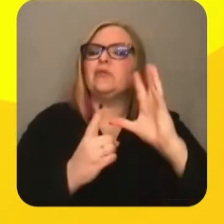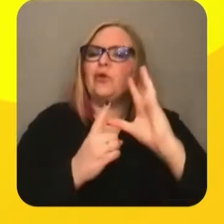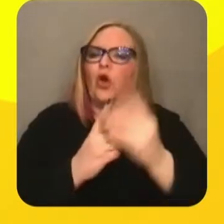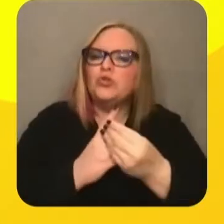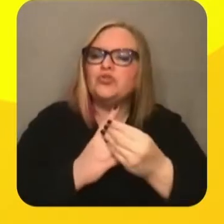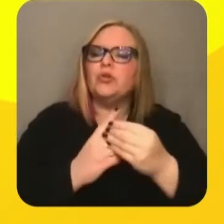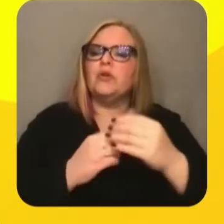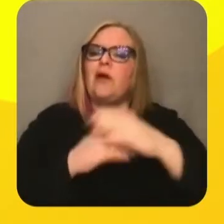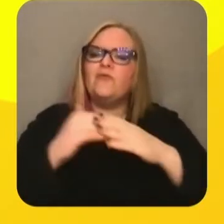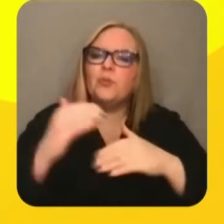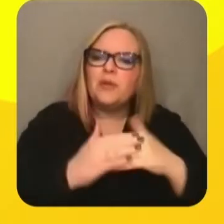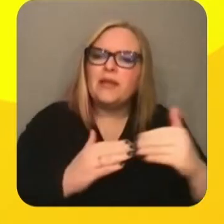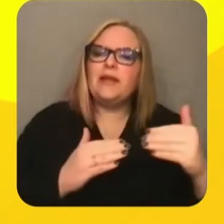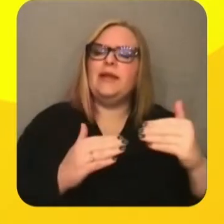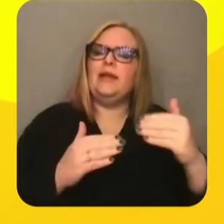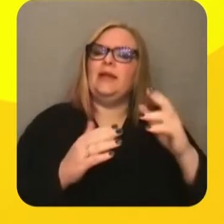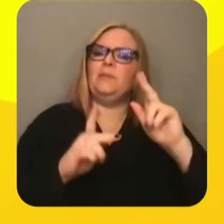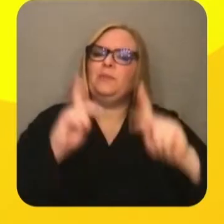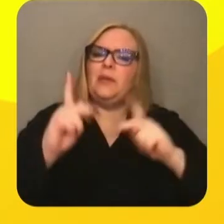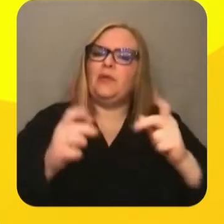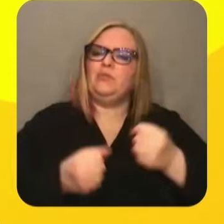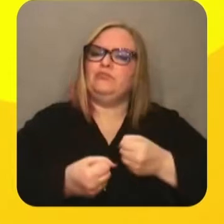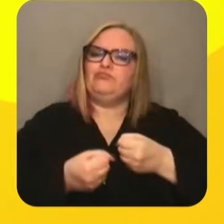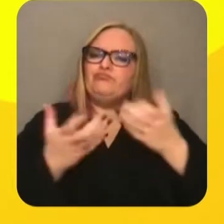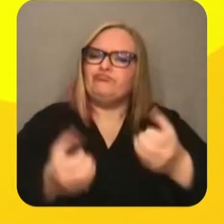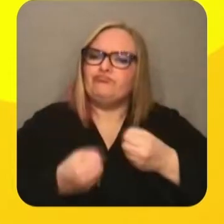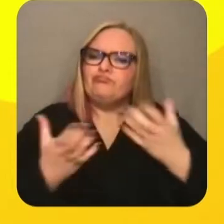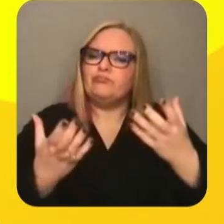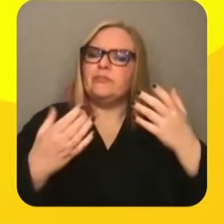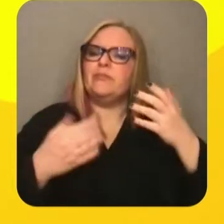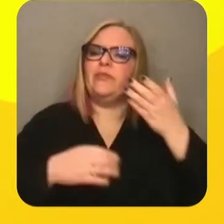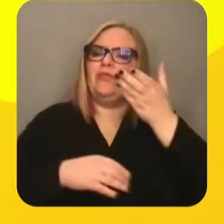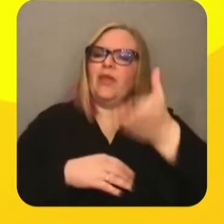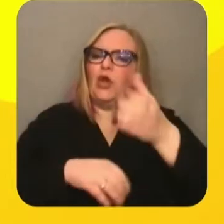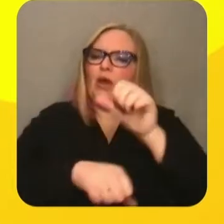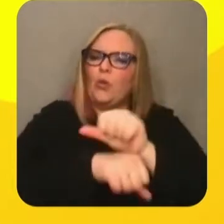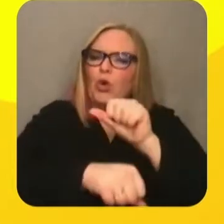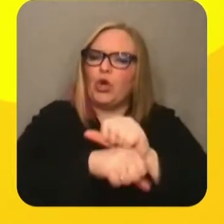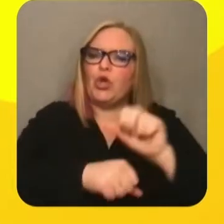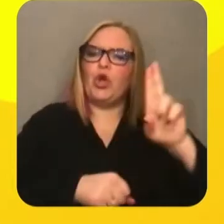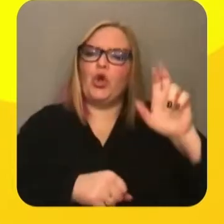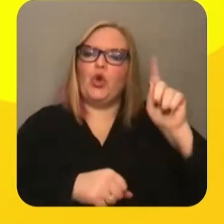of themselves and in a workplace. How do you think at Uber think about navigating all of those different